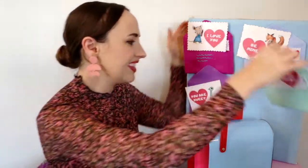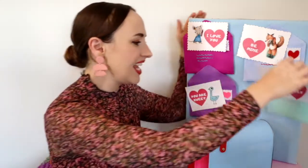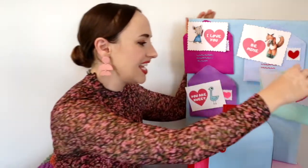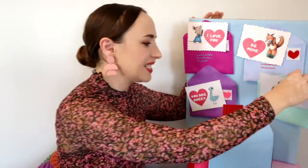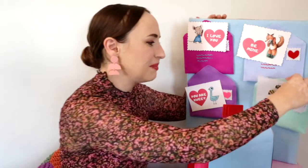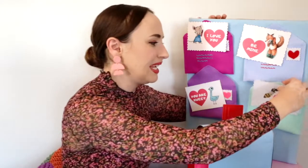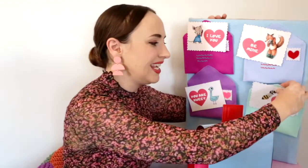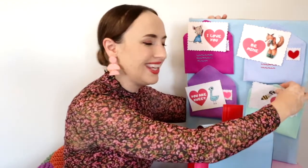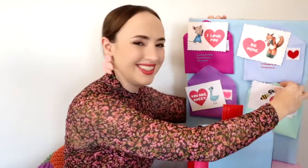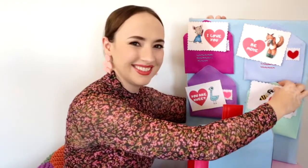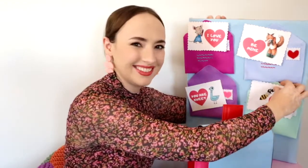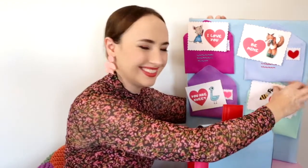Thanks, Bee.